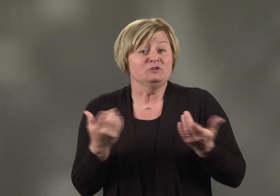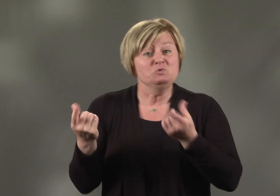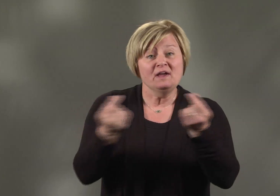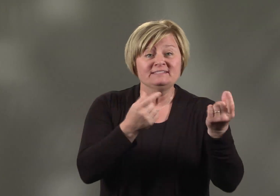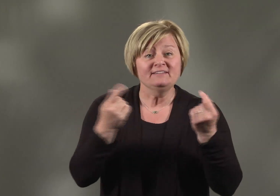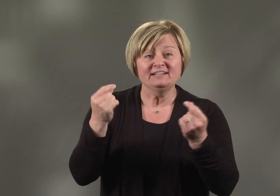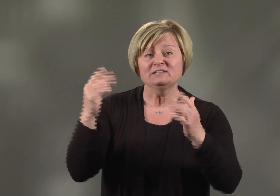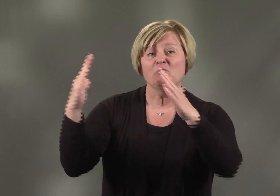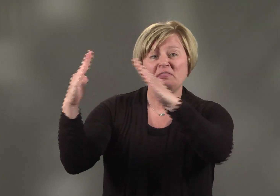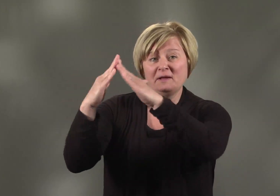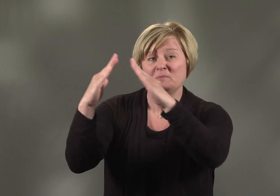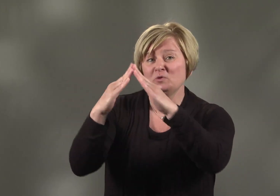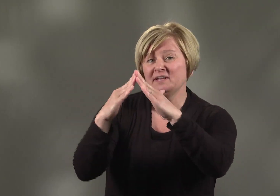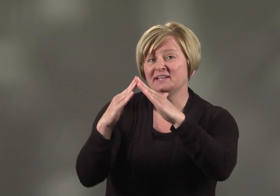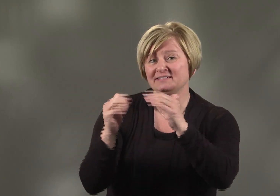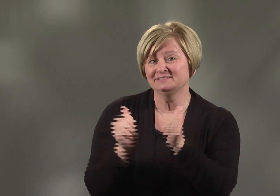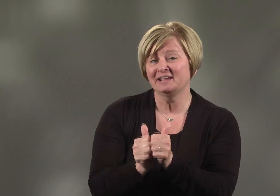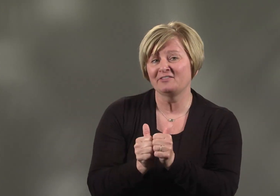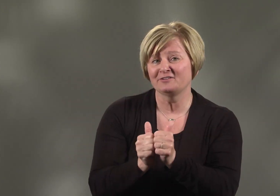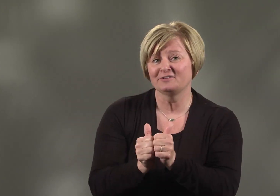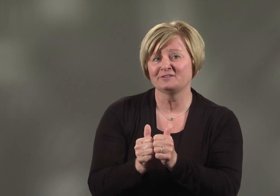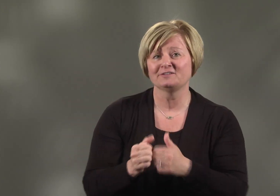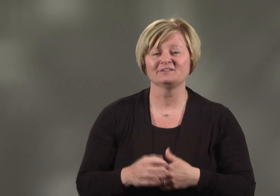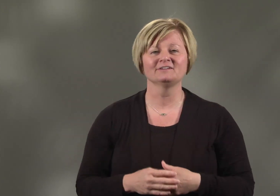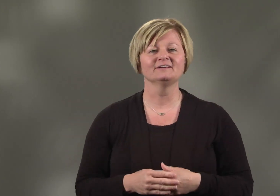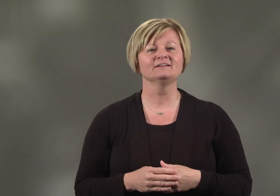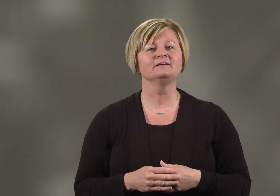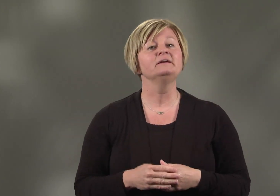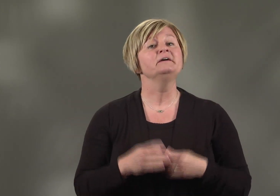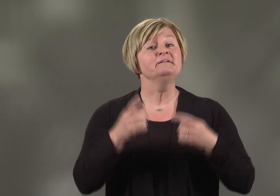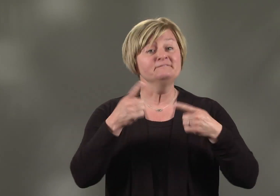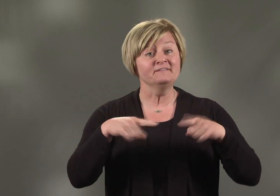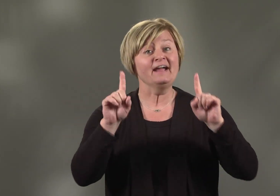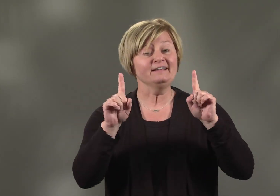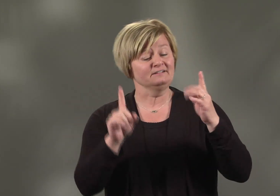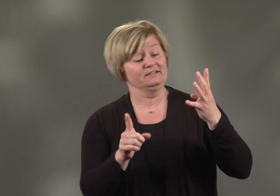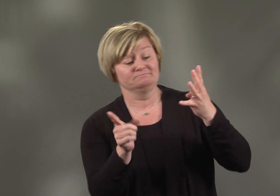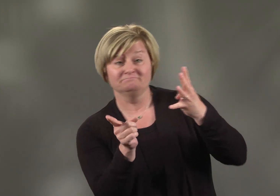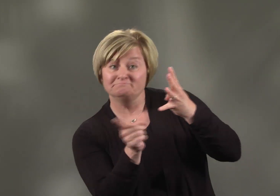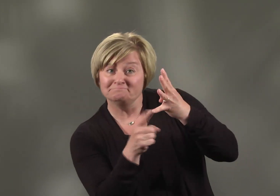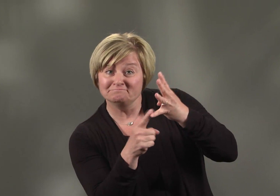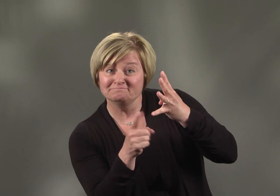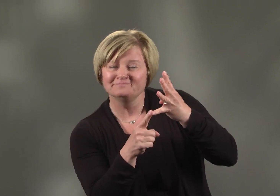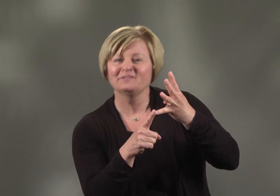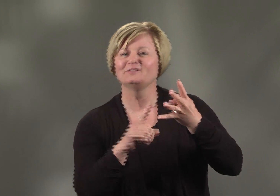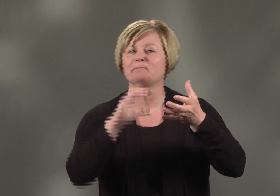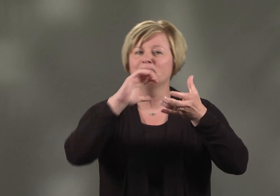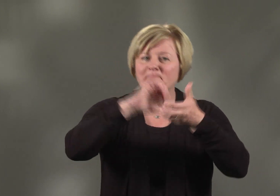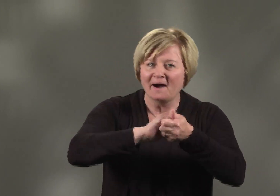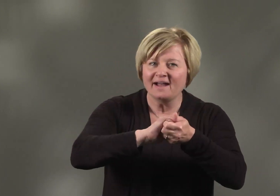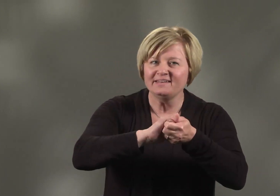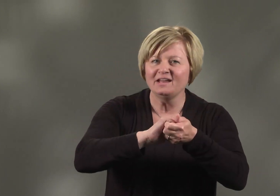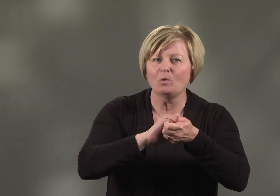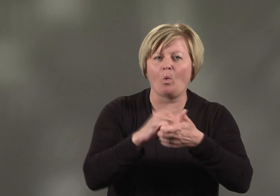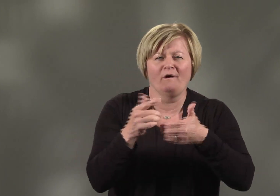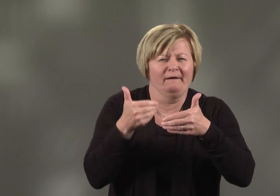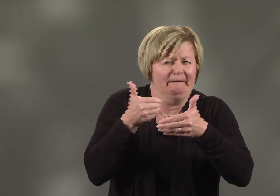They may do an activity around the community together. Finally, there are bonded or intimate friendships.